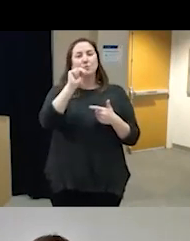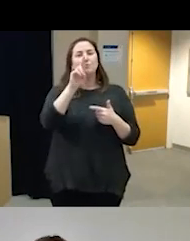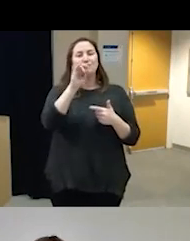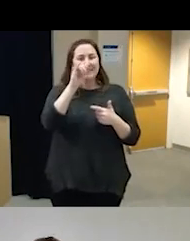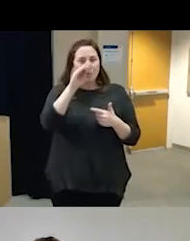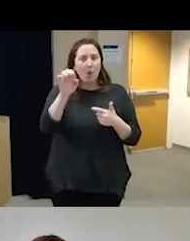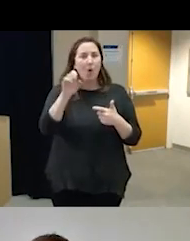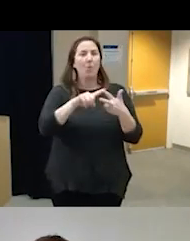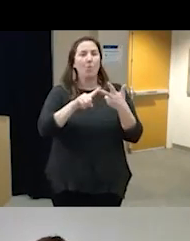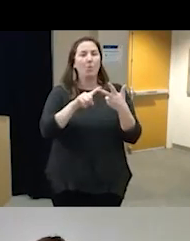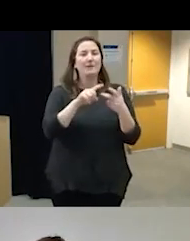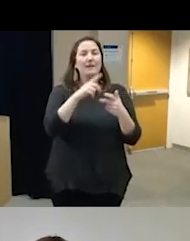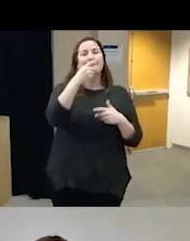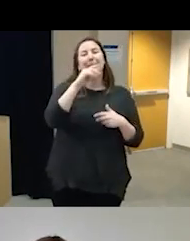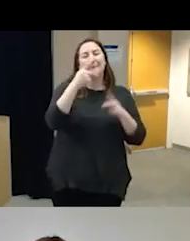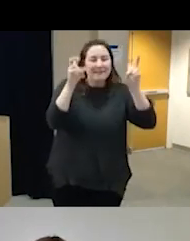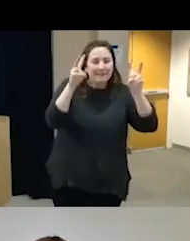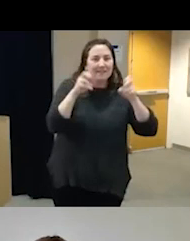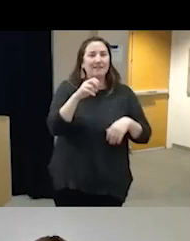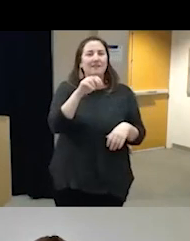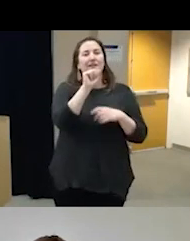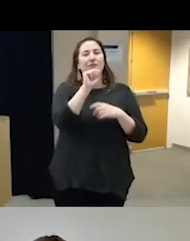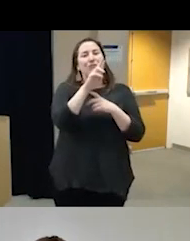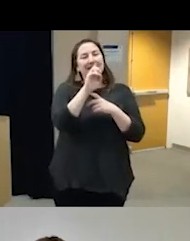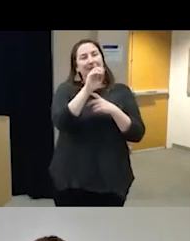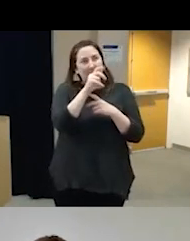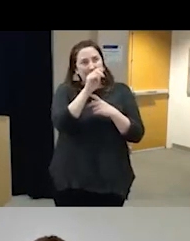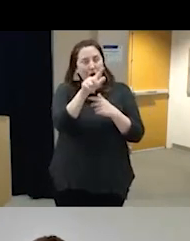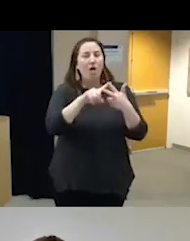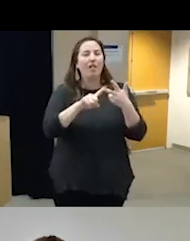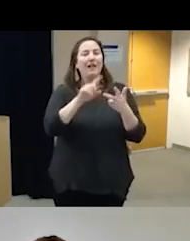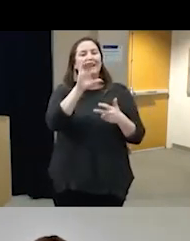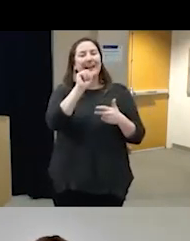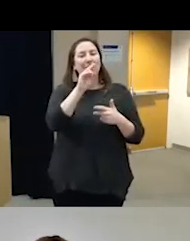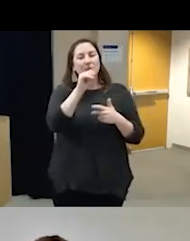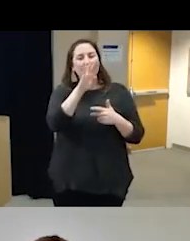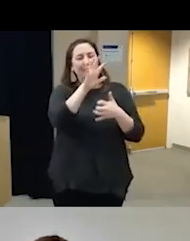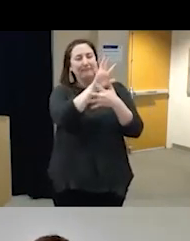are epiprozole Rex purpose all caroprazine as well as high potency